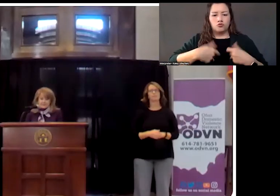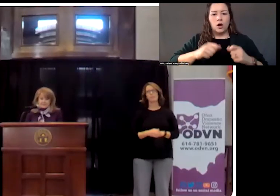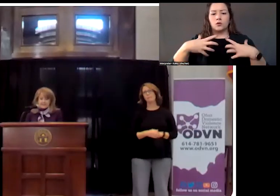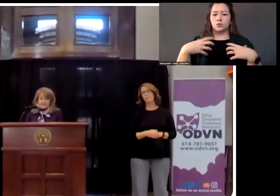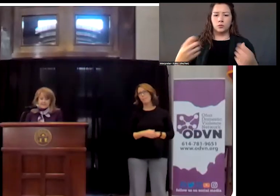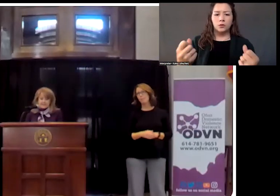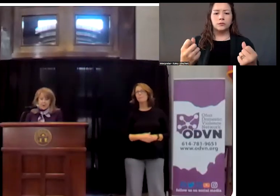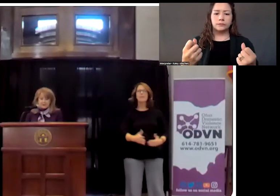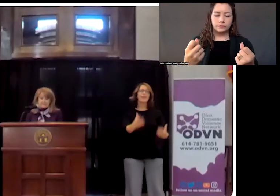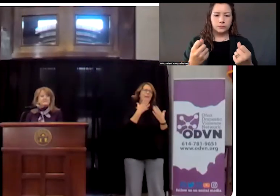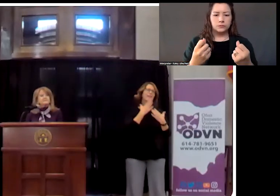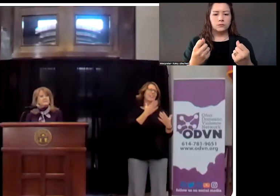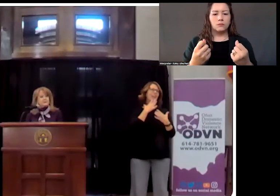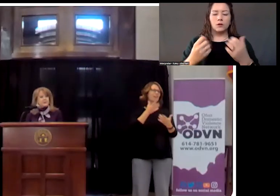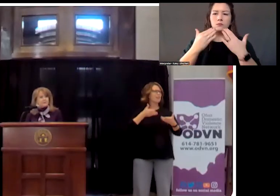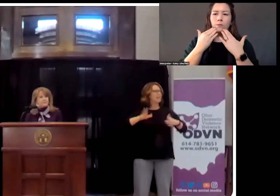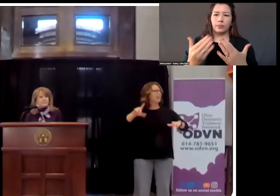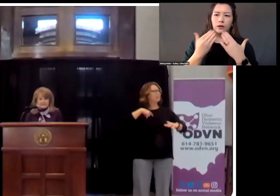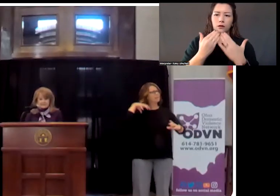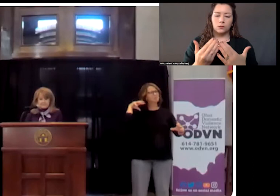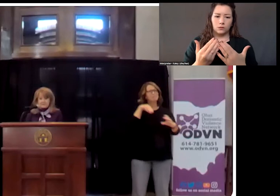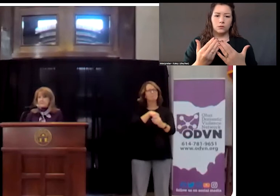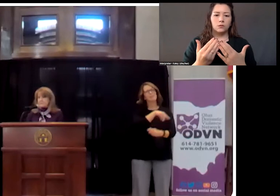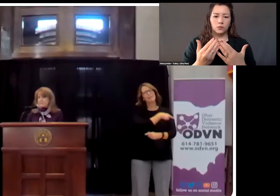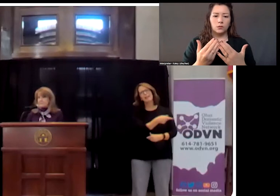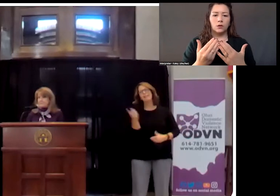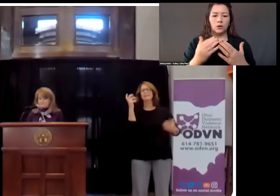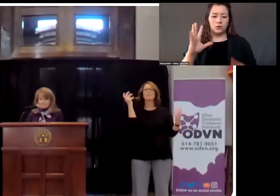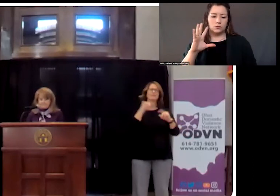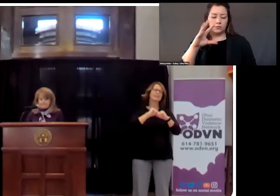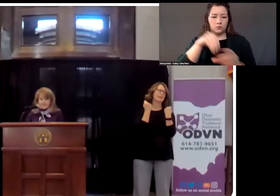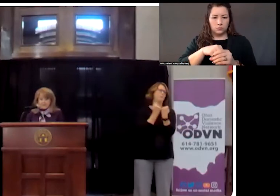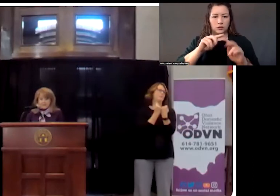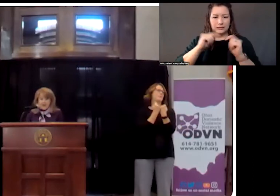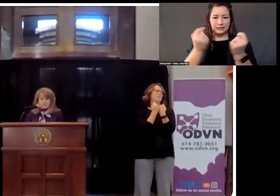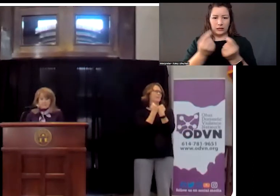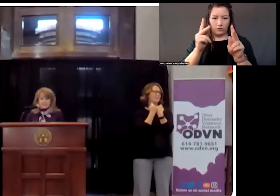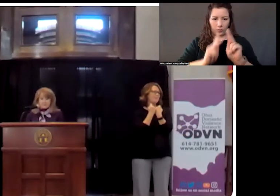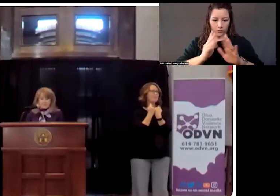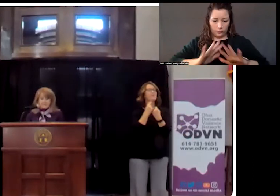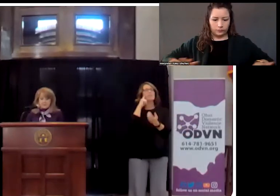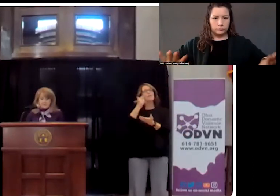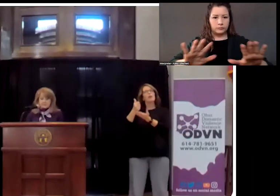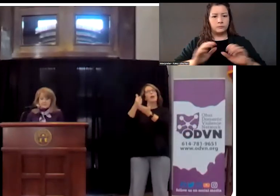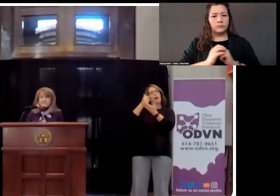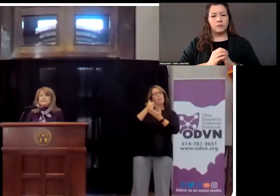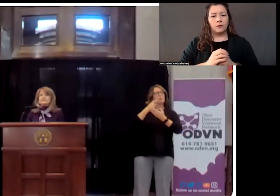for letting me be part of this incredible team of people. For helping me with my purpose.